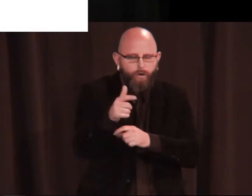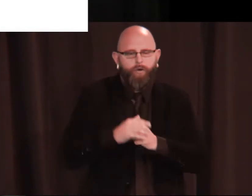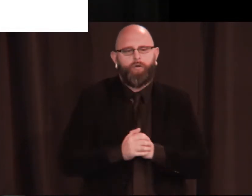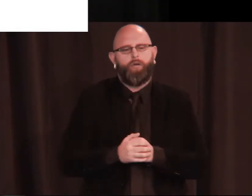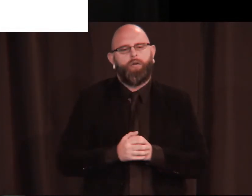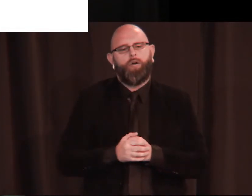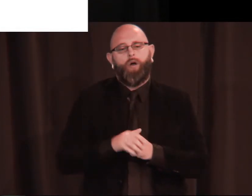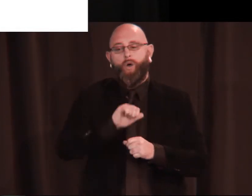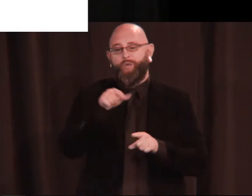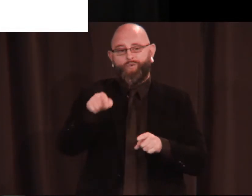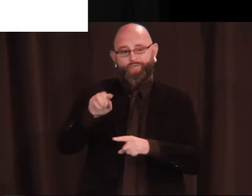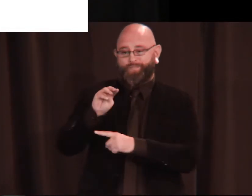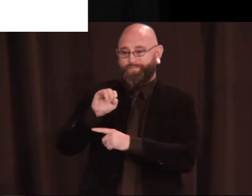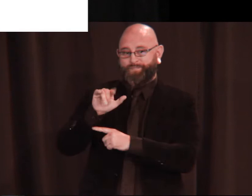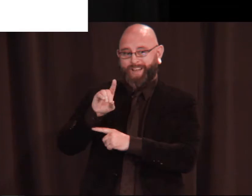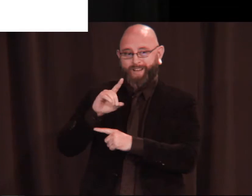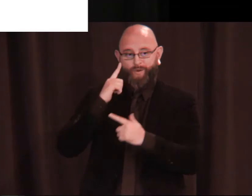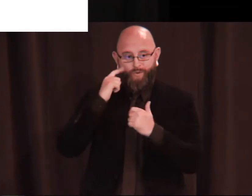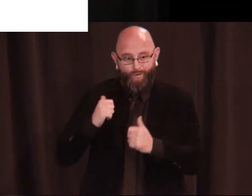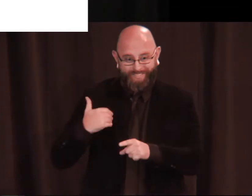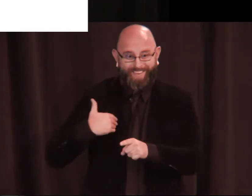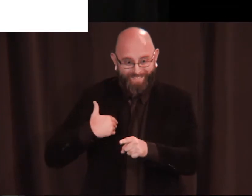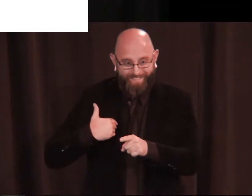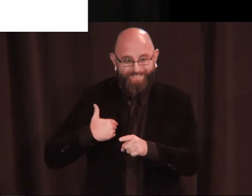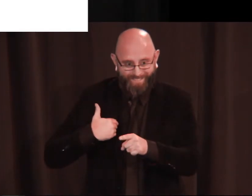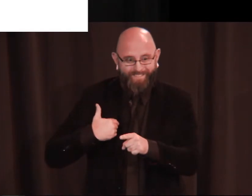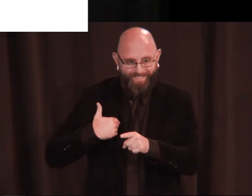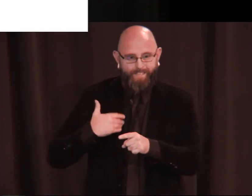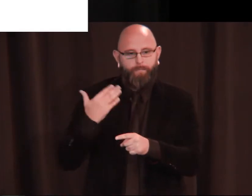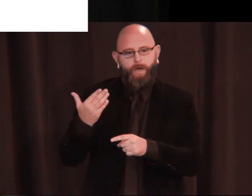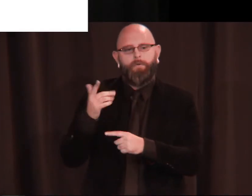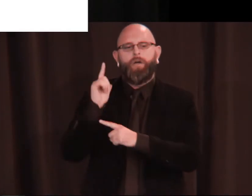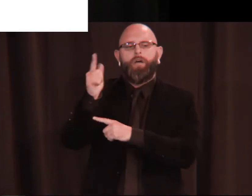are getting services at later ages, and early intervention can really help these families.